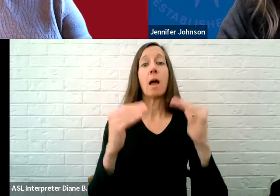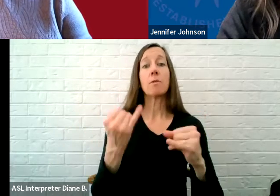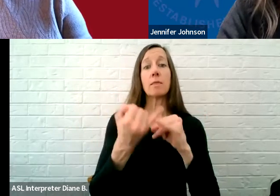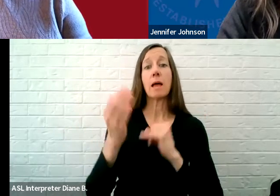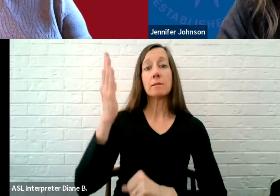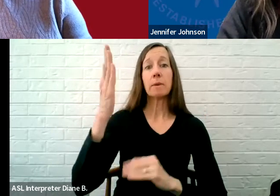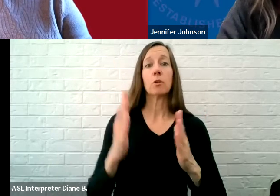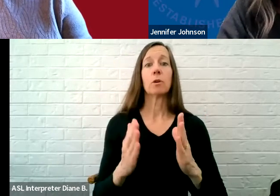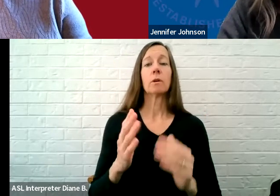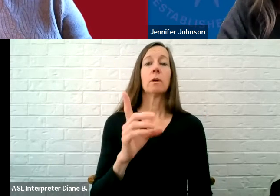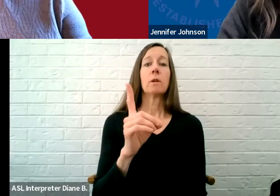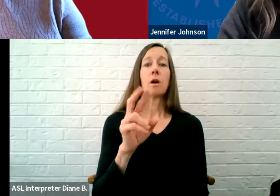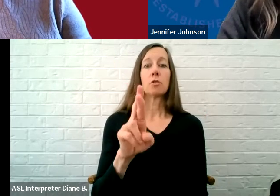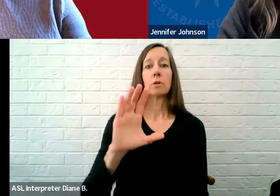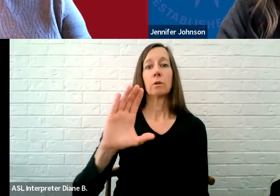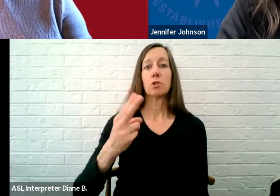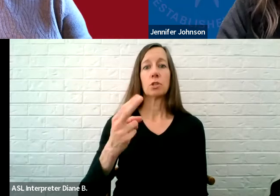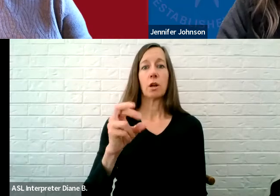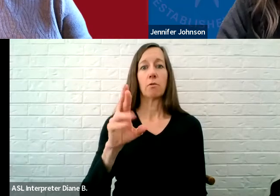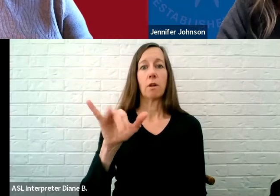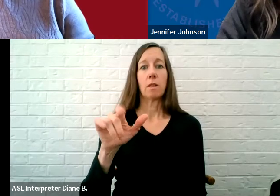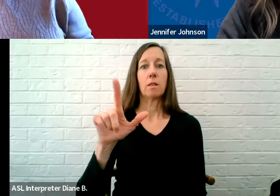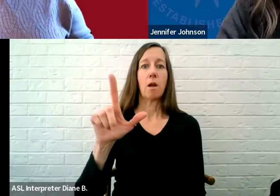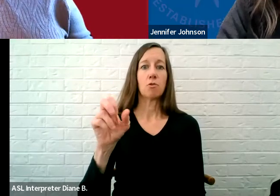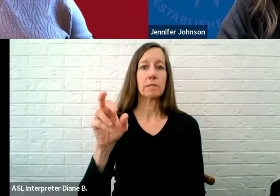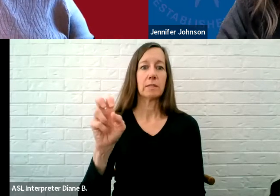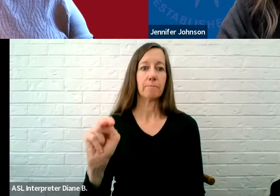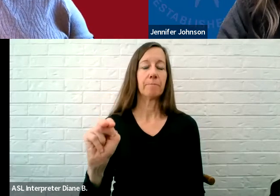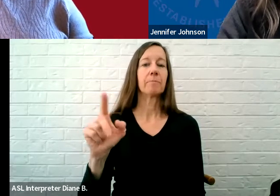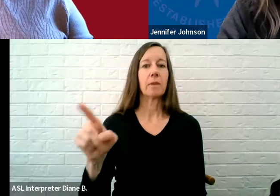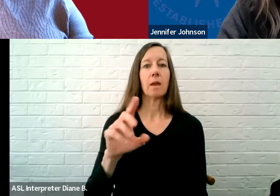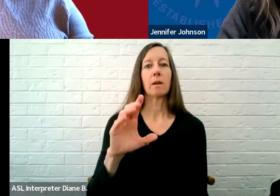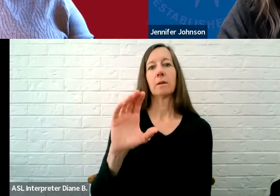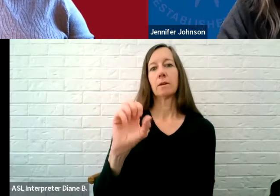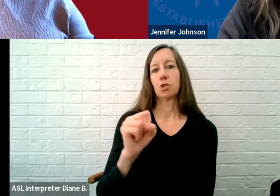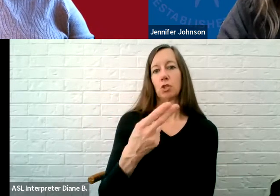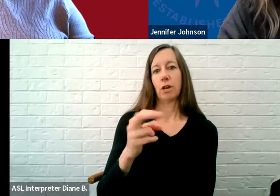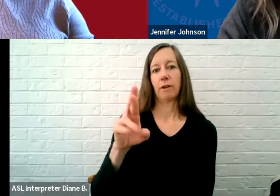Cheryl Larson or Sherry sherry is a principal investigator and research manager at the